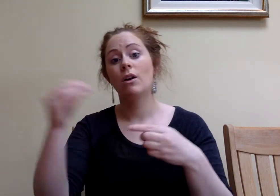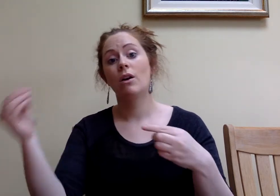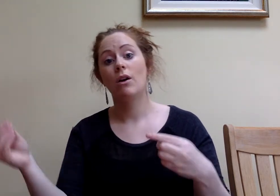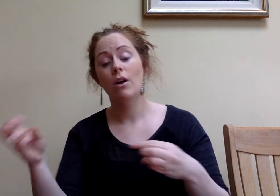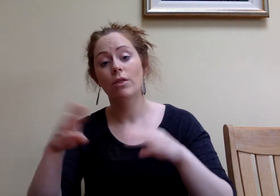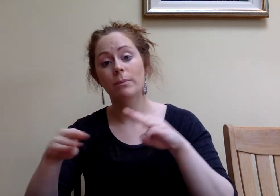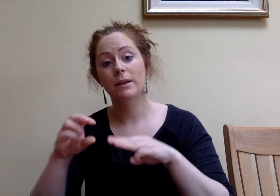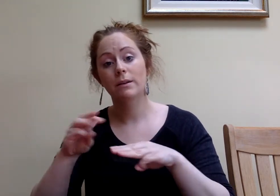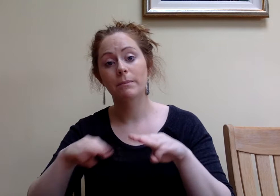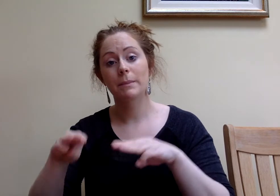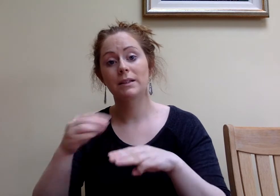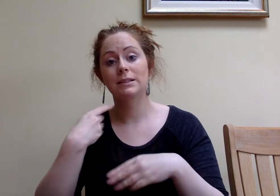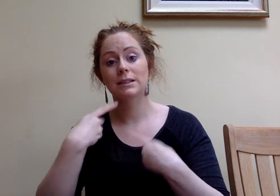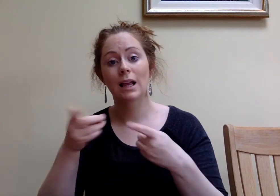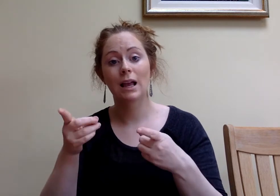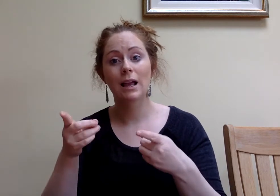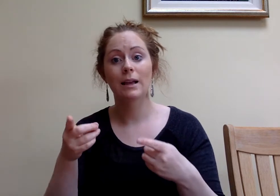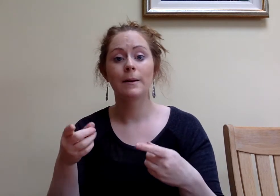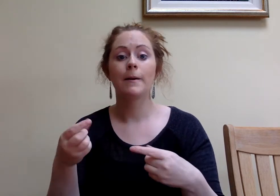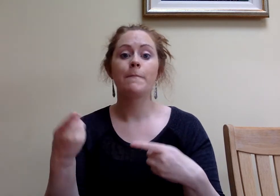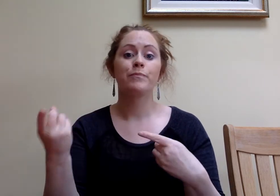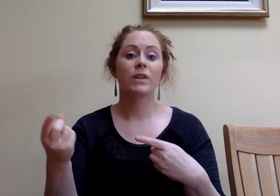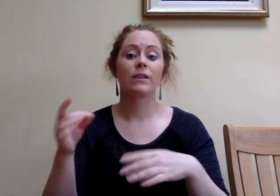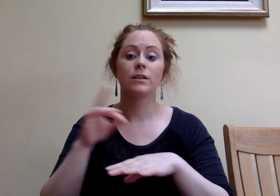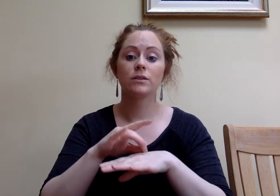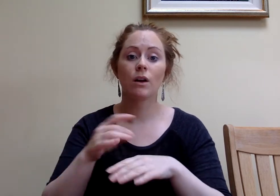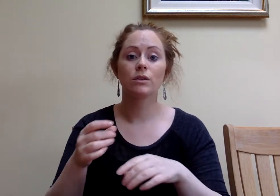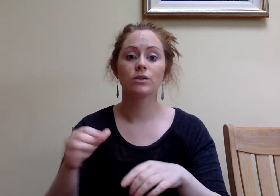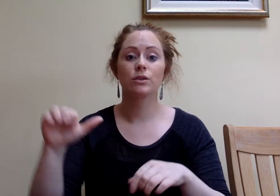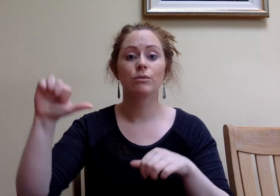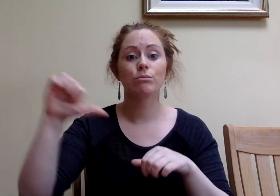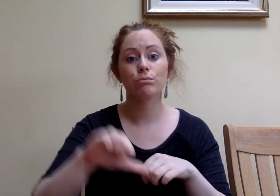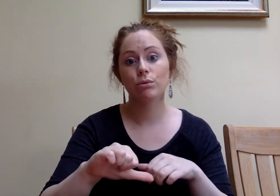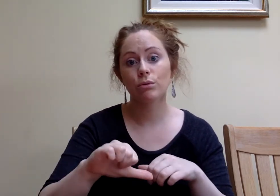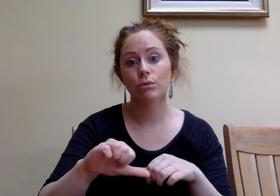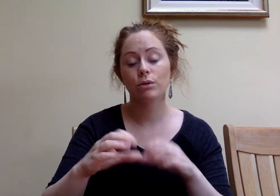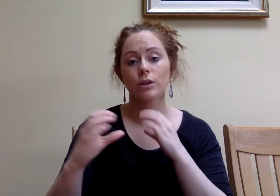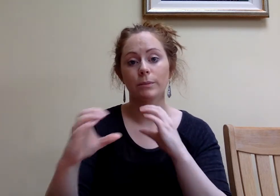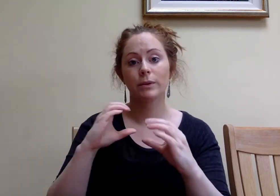but other people have a negative experience and say their communication experience was not good.